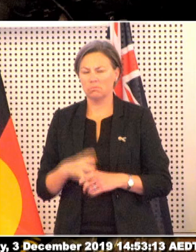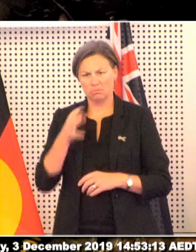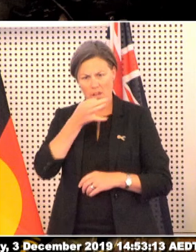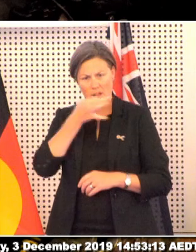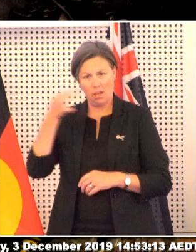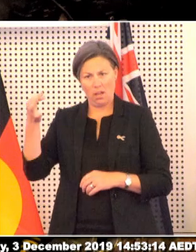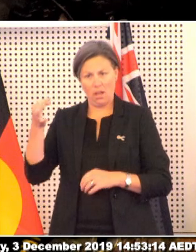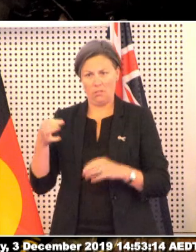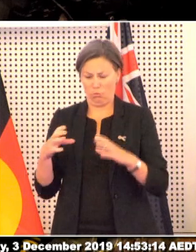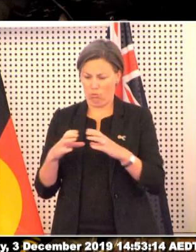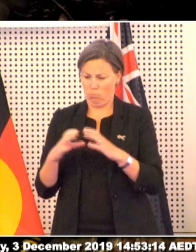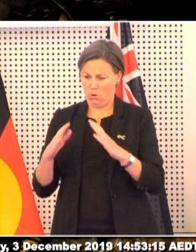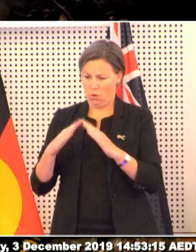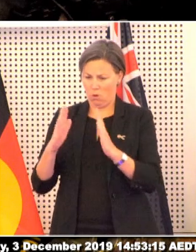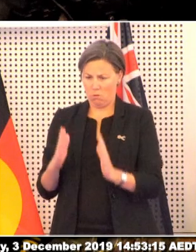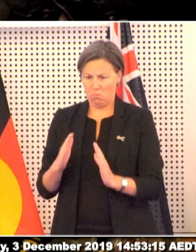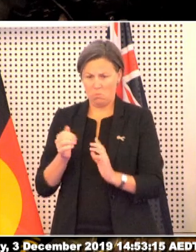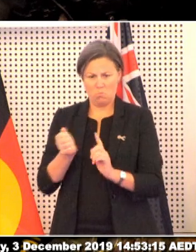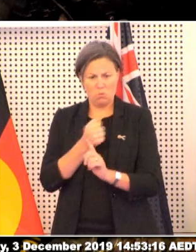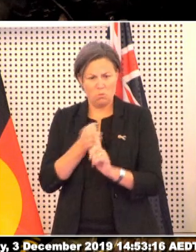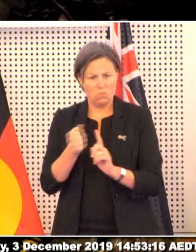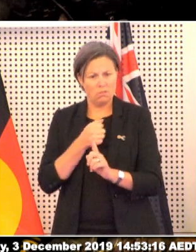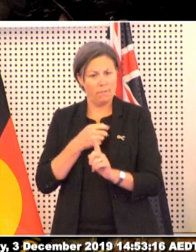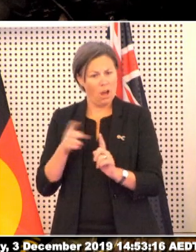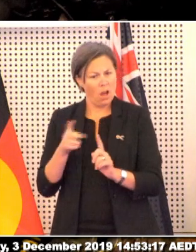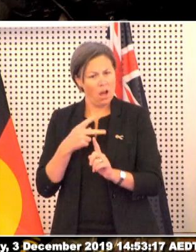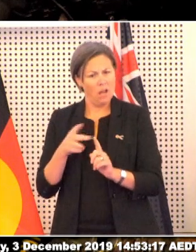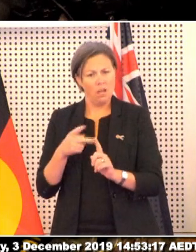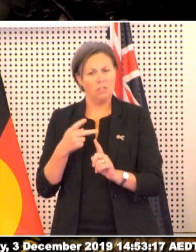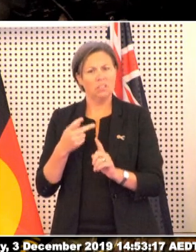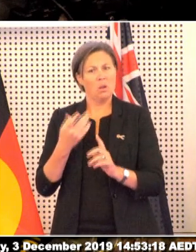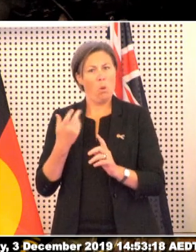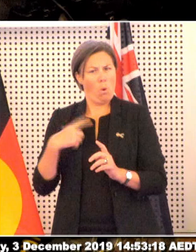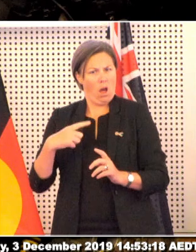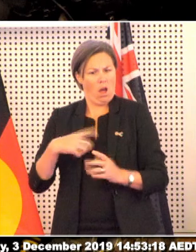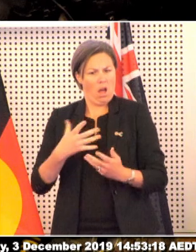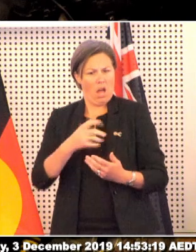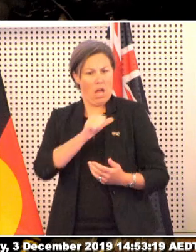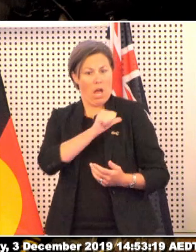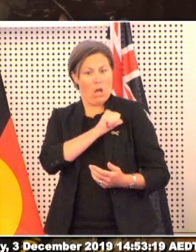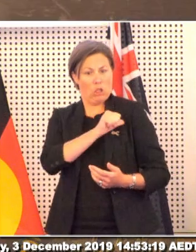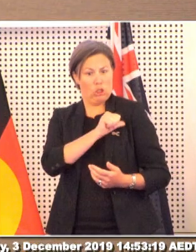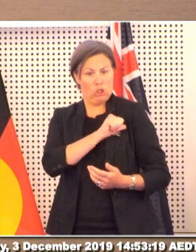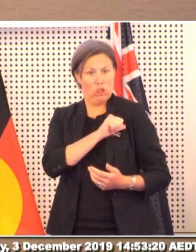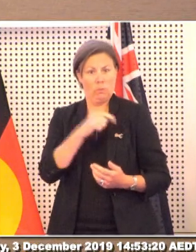home, or governance issues, workforce issues; what sort of comes into play? Well, it’s all – it’s all of the above.